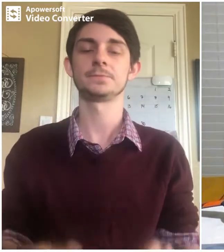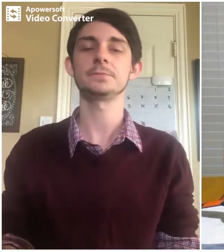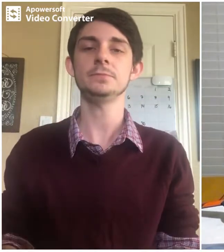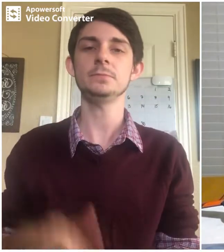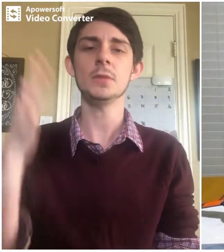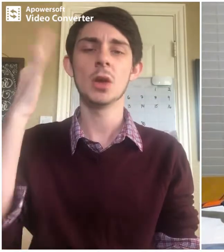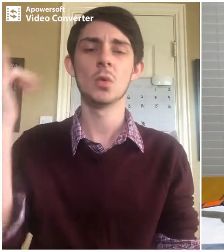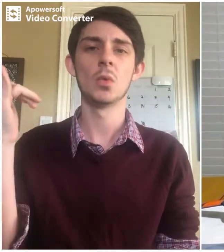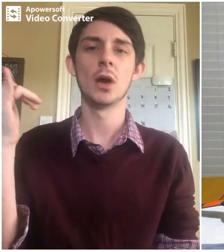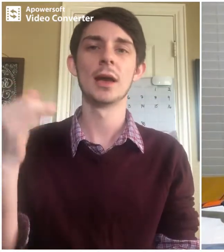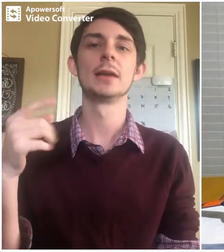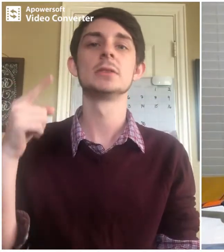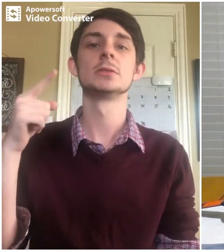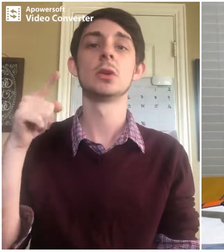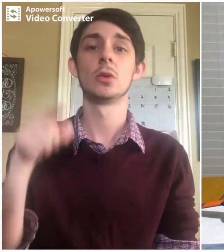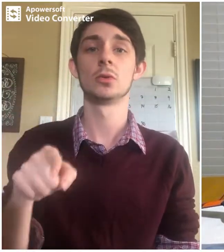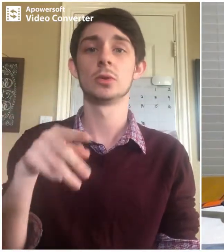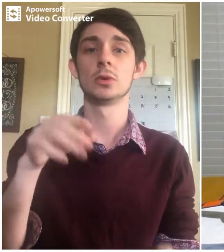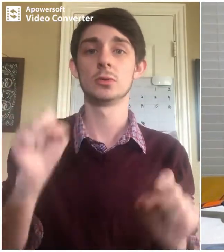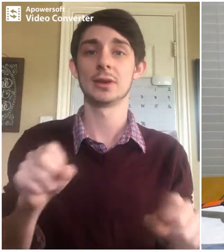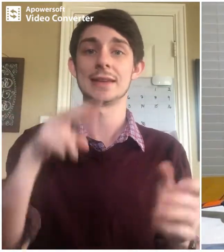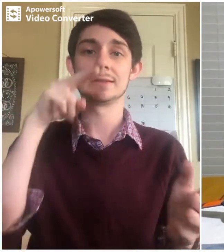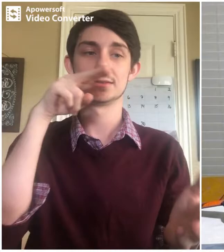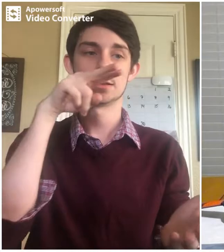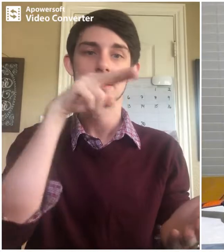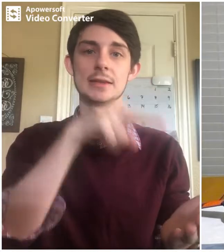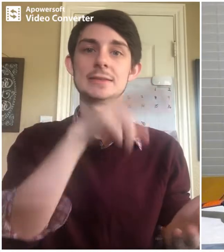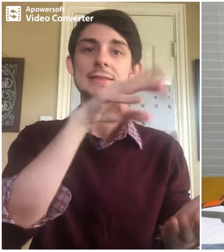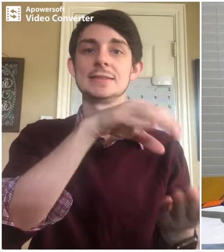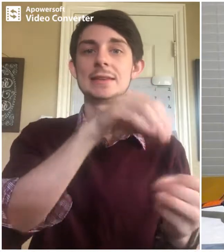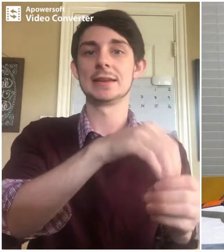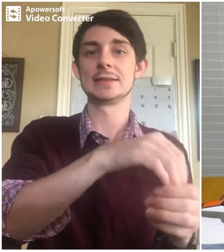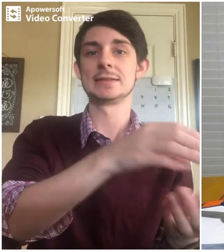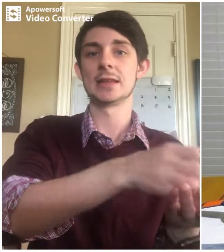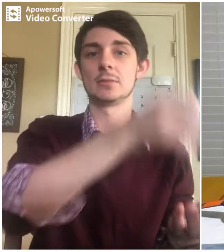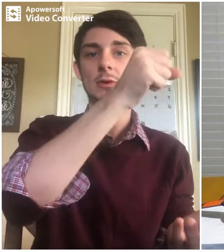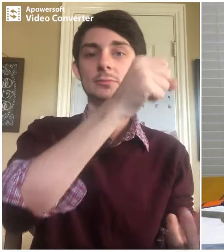you will take your permanent marker and we're going to label these water bottles.